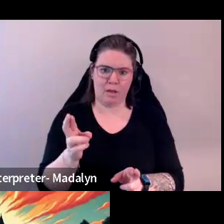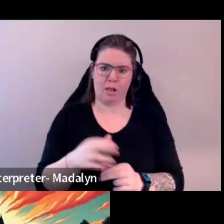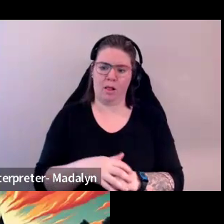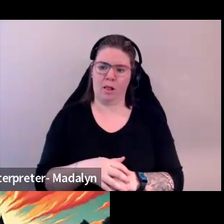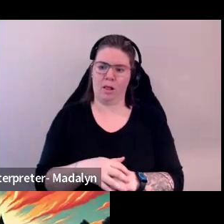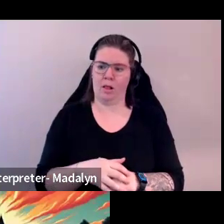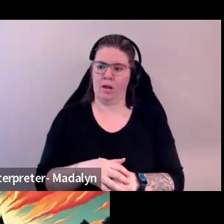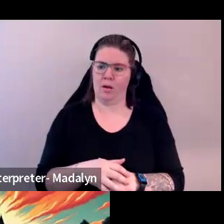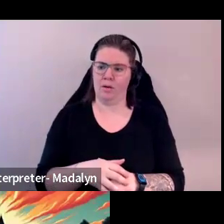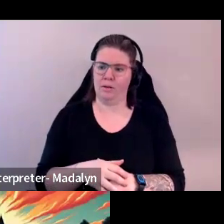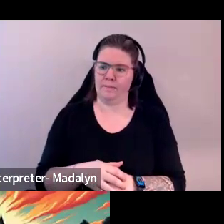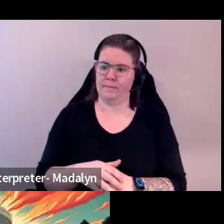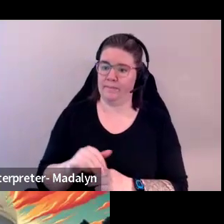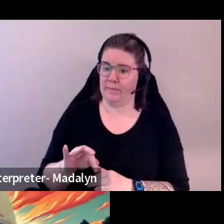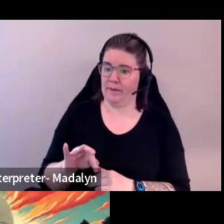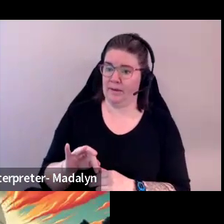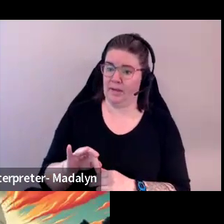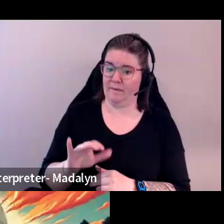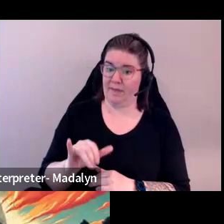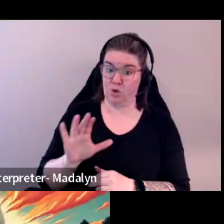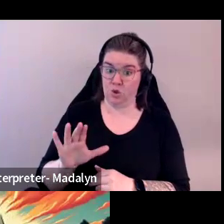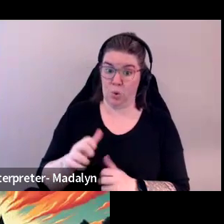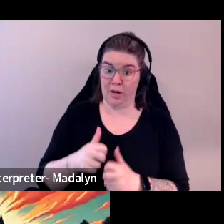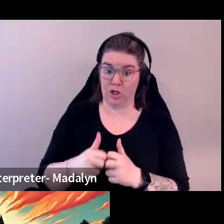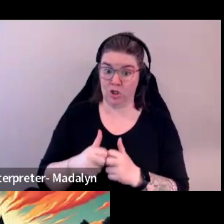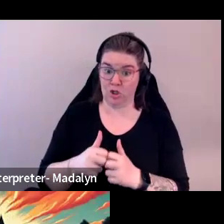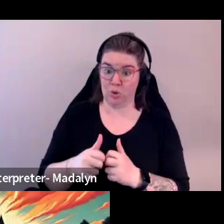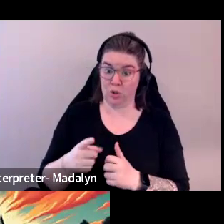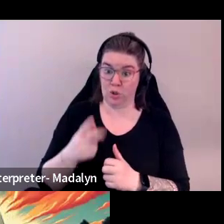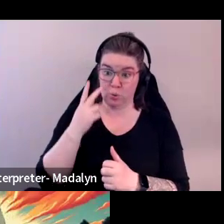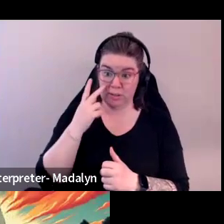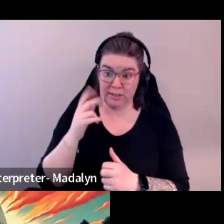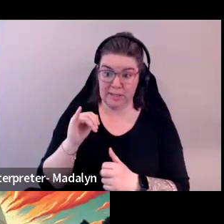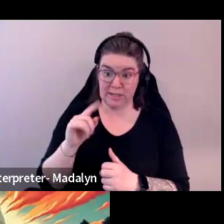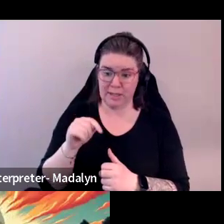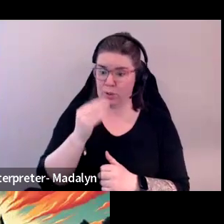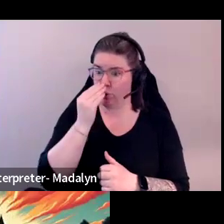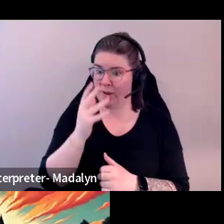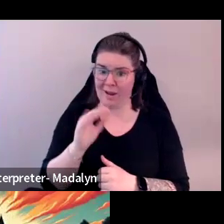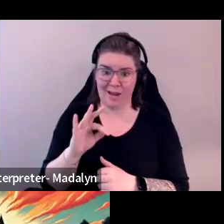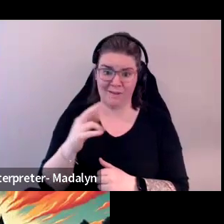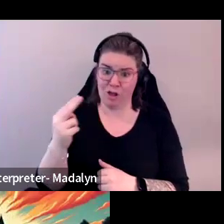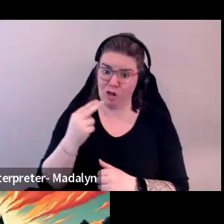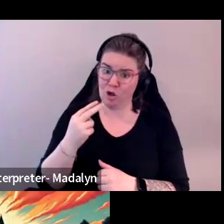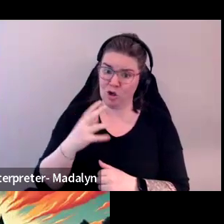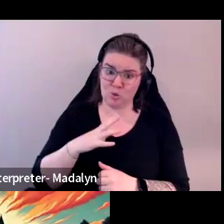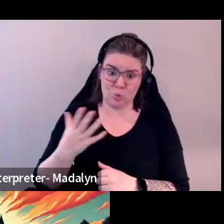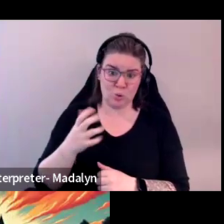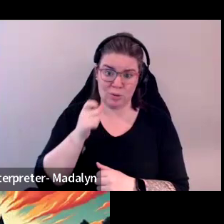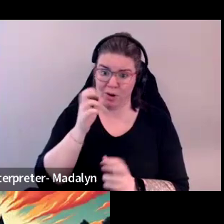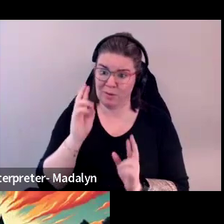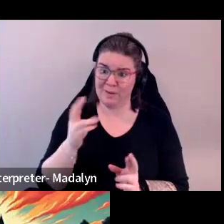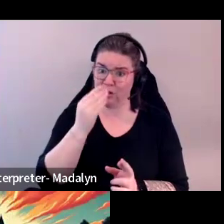Don Posh: If if it's your issue and you're seeing it, you're not going to care if it looks rude or disrespectful, cause you're living it.